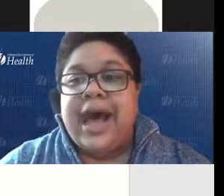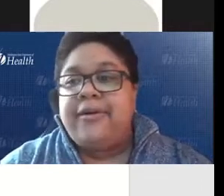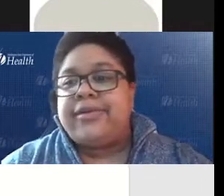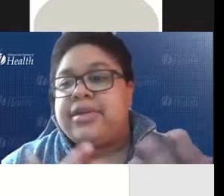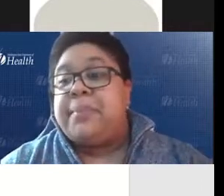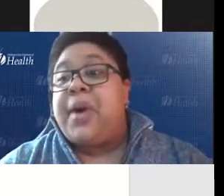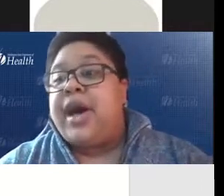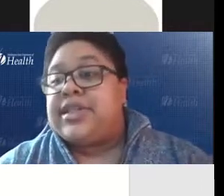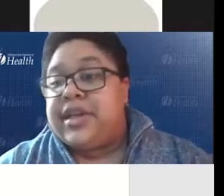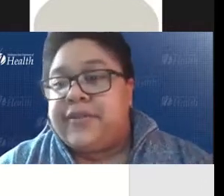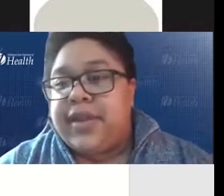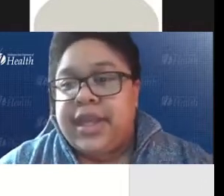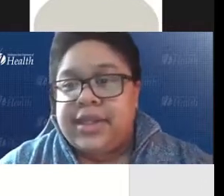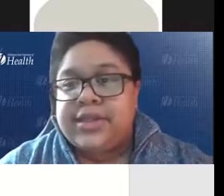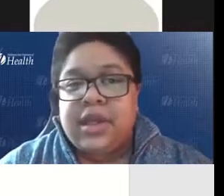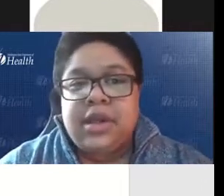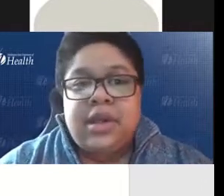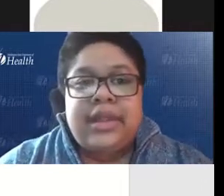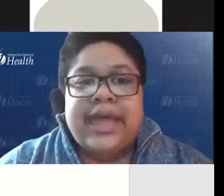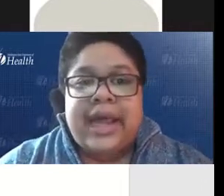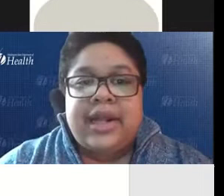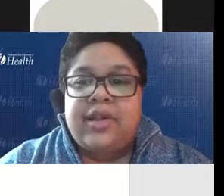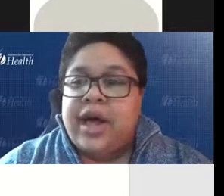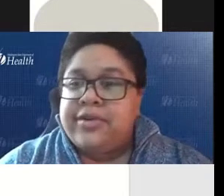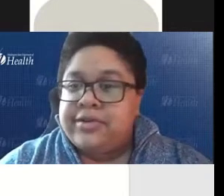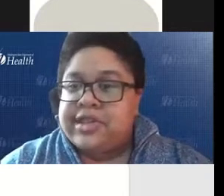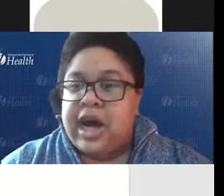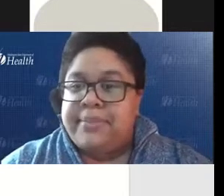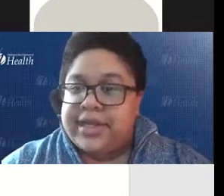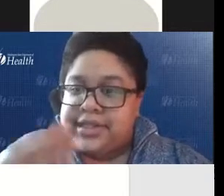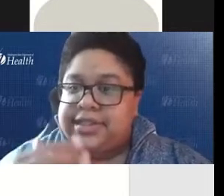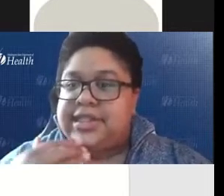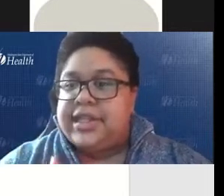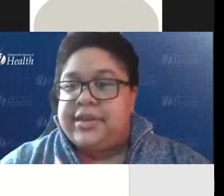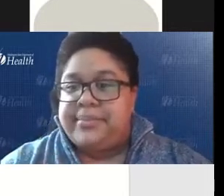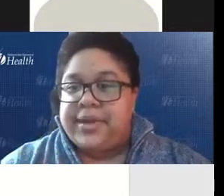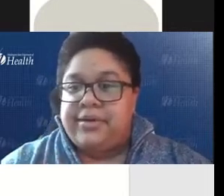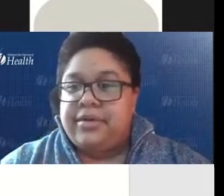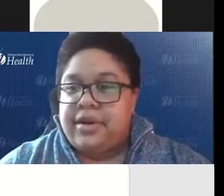Now, the positive is that a lot of those topics listed in the bill